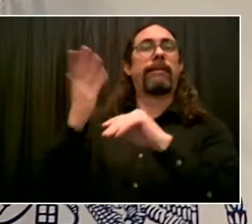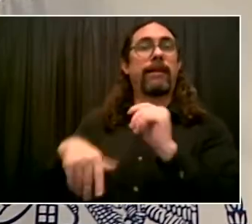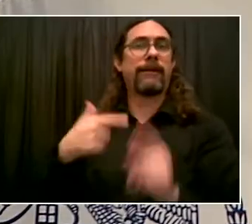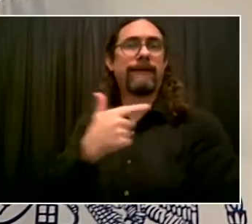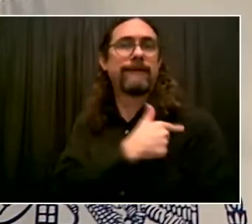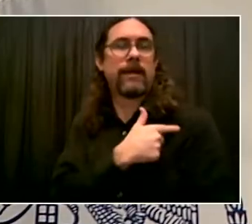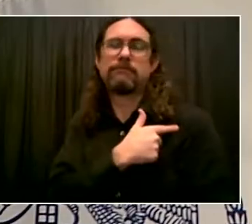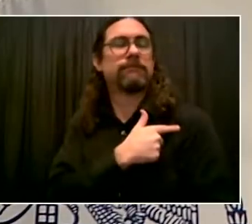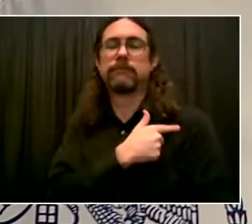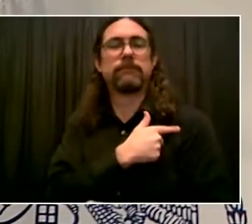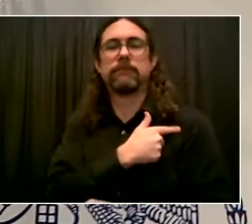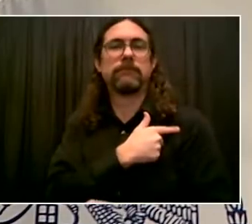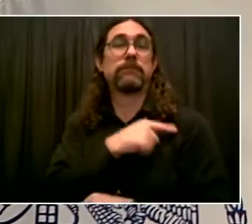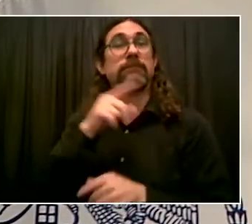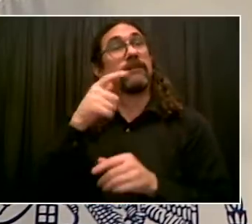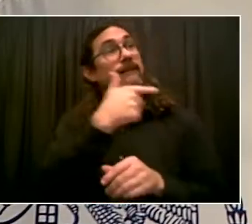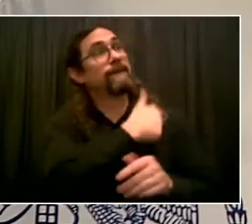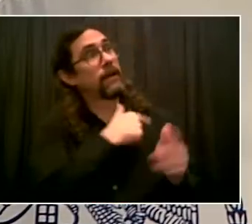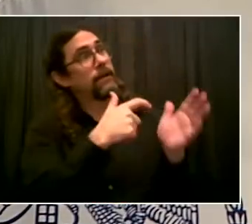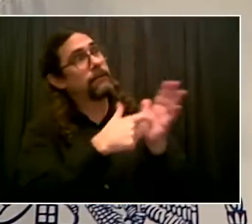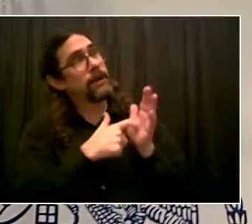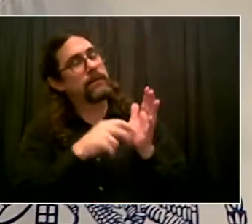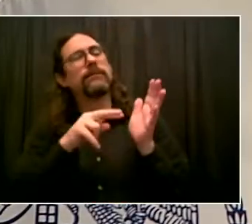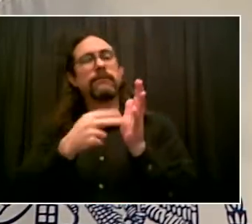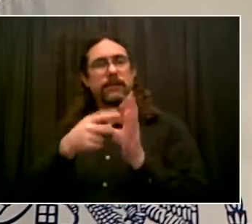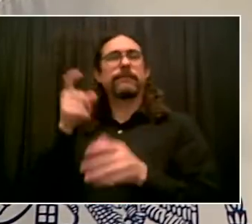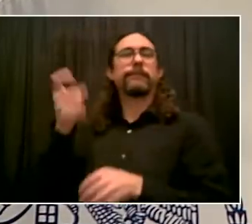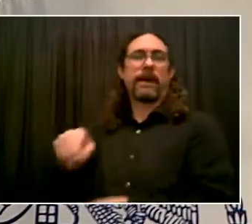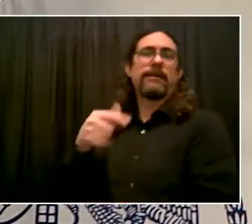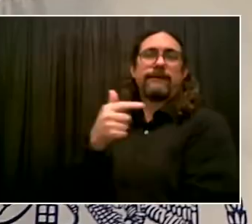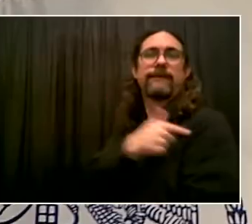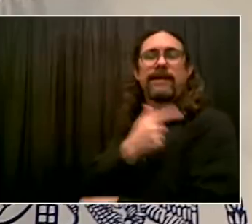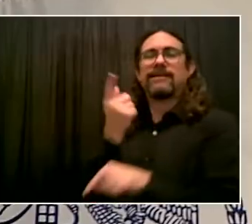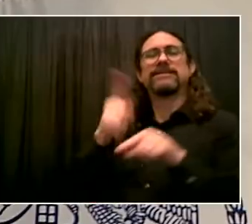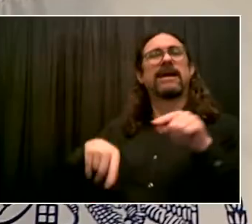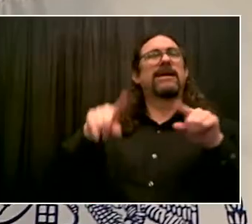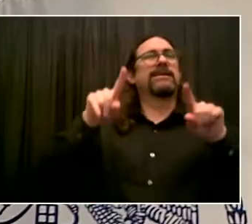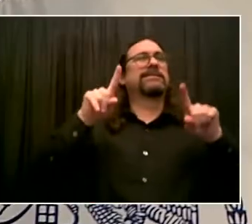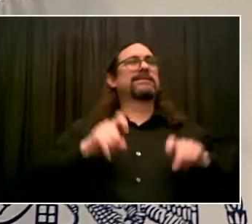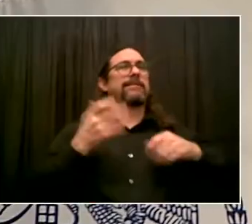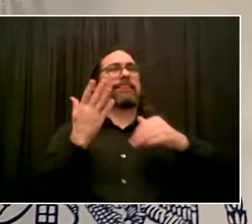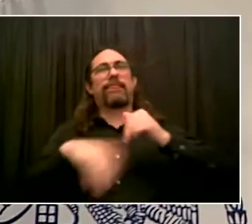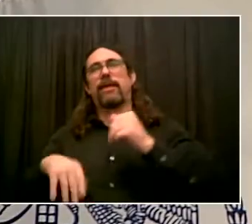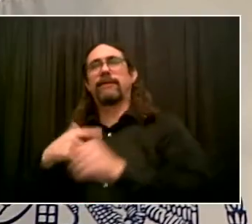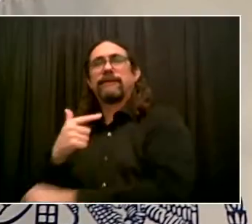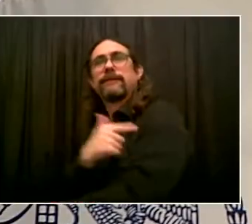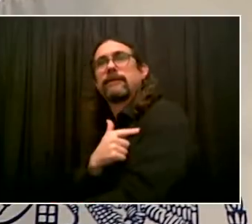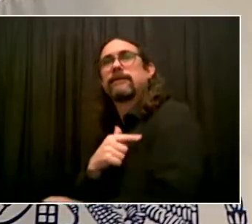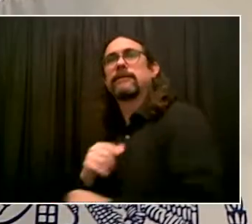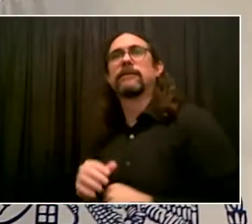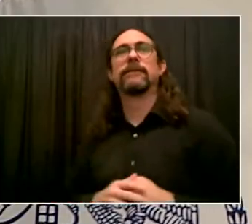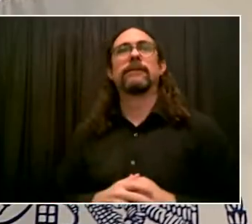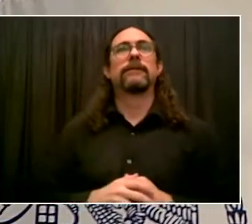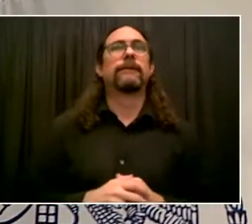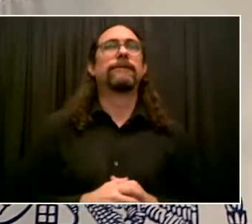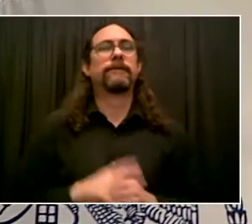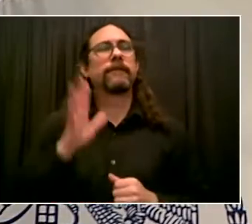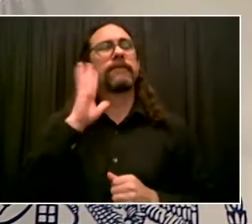MUCH MORE DETAILED GUIDELINES BUT WE WANT TO REACH EVERYONE WHO IS NOT YET VACCINATED. THIS IS A CLEAR, STRONGST ADANR D